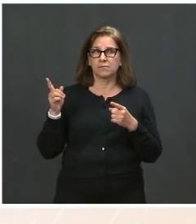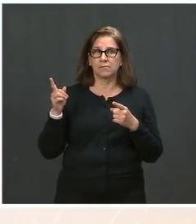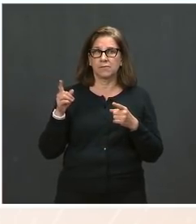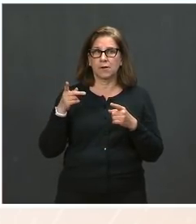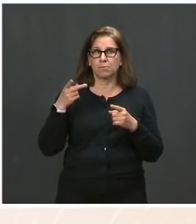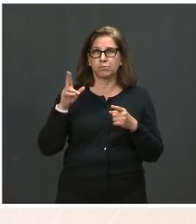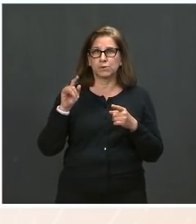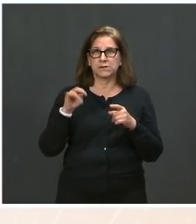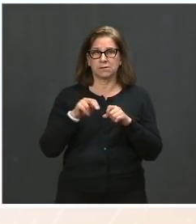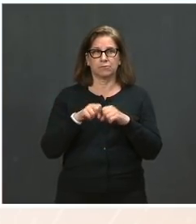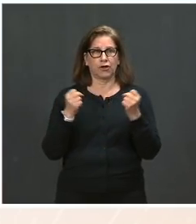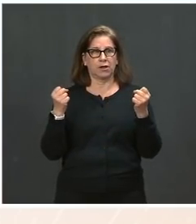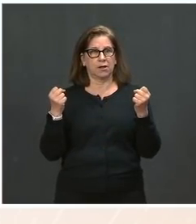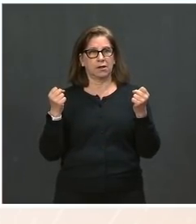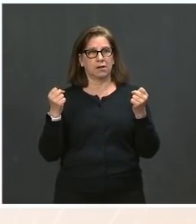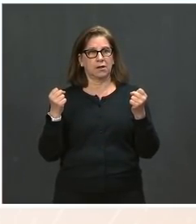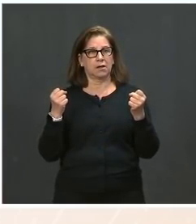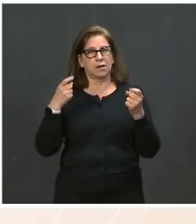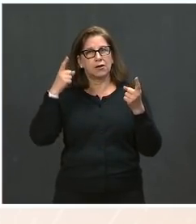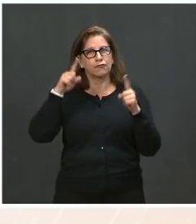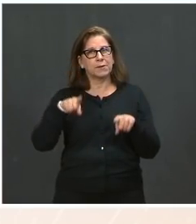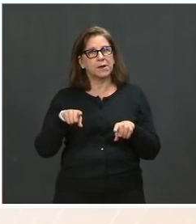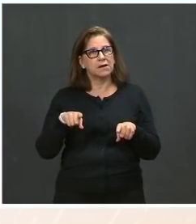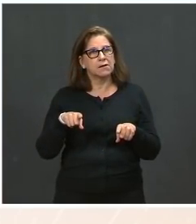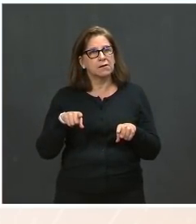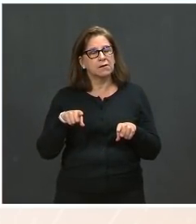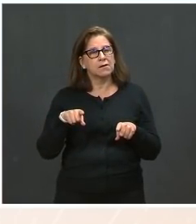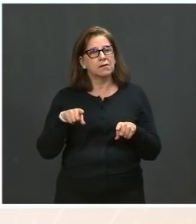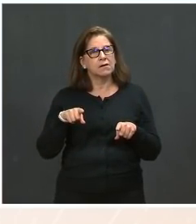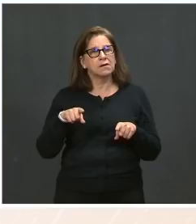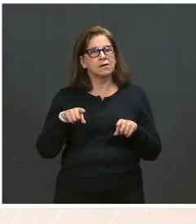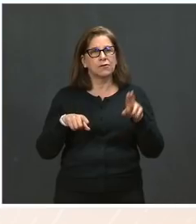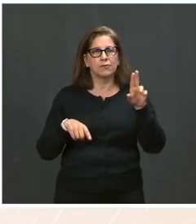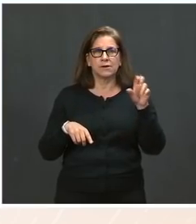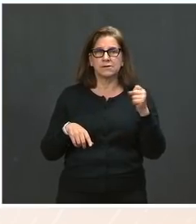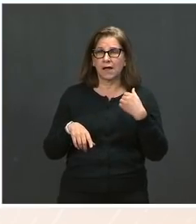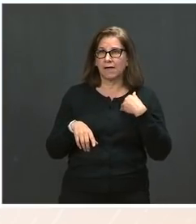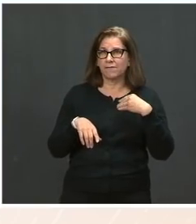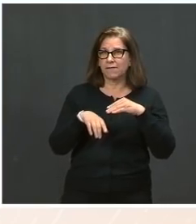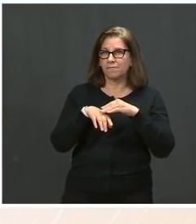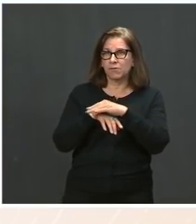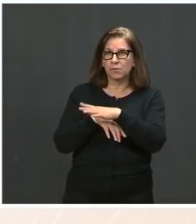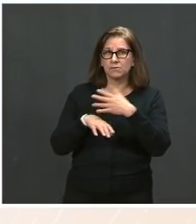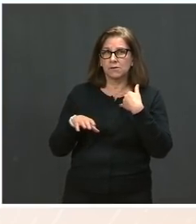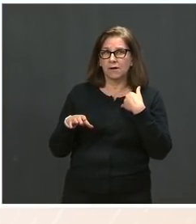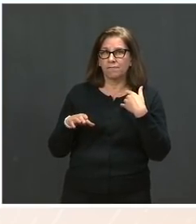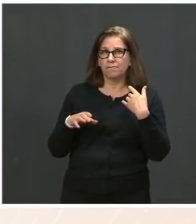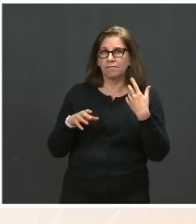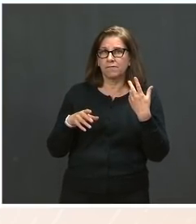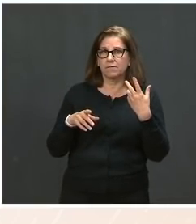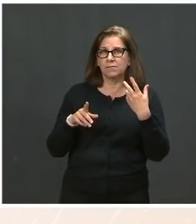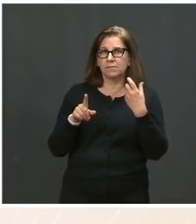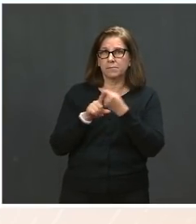how is the influence? Does the U.S. and does the general -- and the West, in general, have any influence on Vladimir Putin?